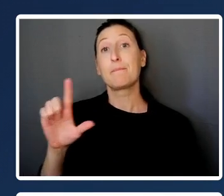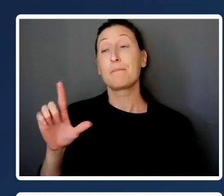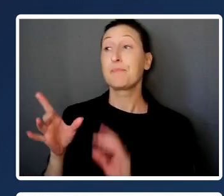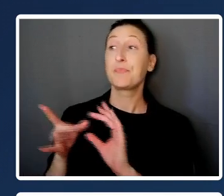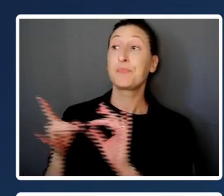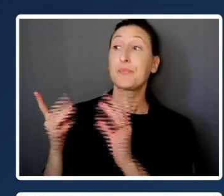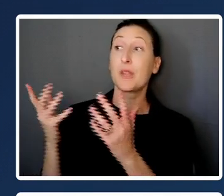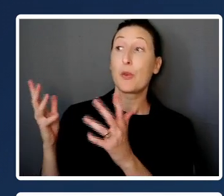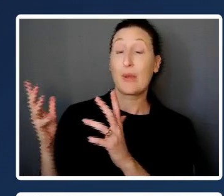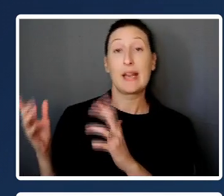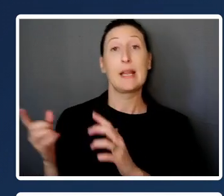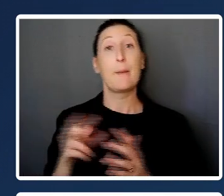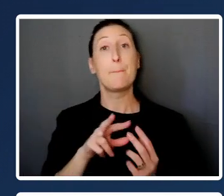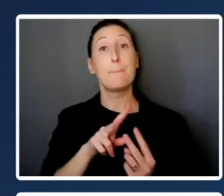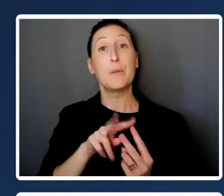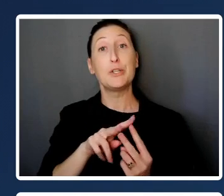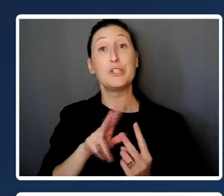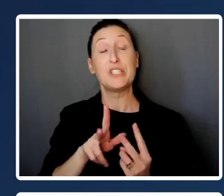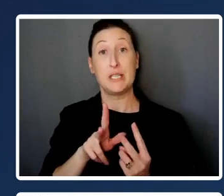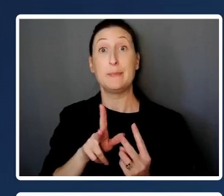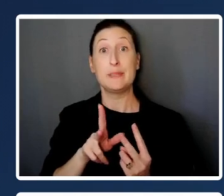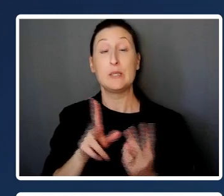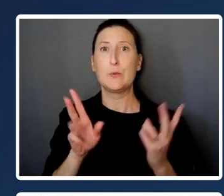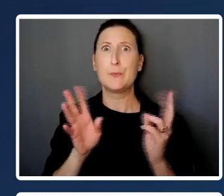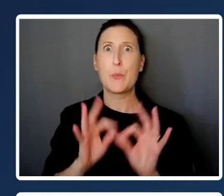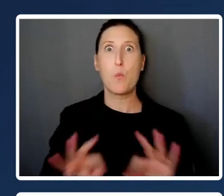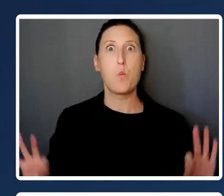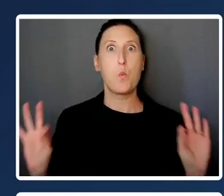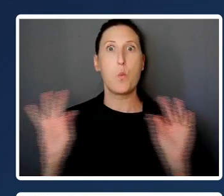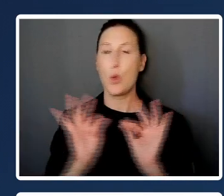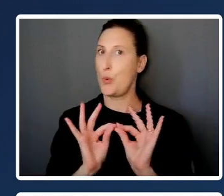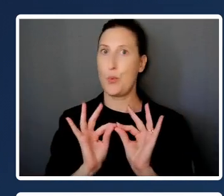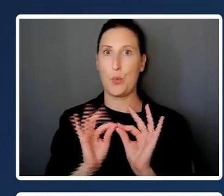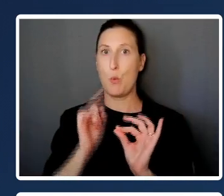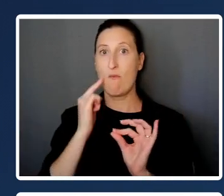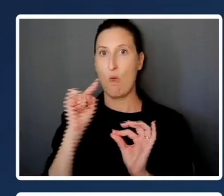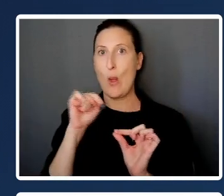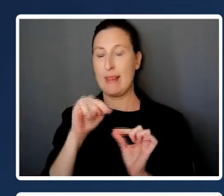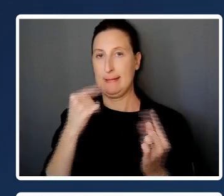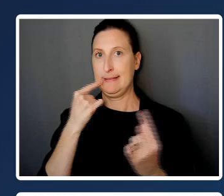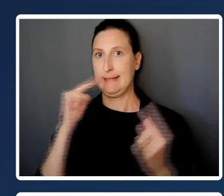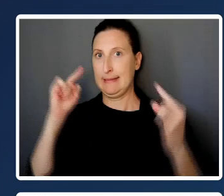building these programs were critical to the success that we were able to achieve. So,